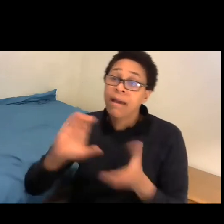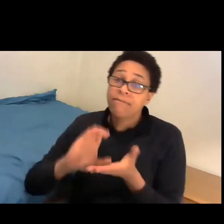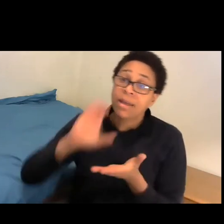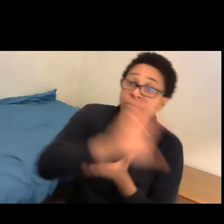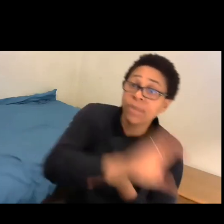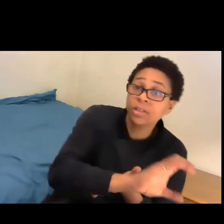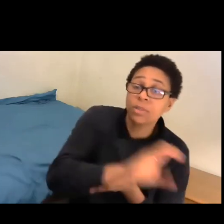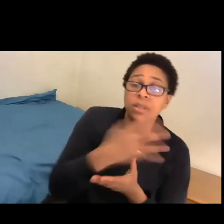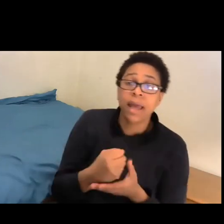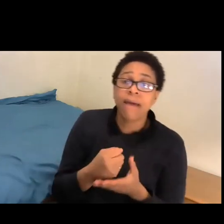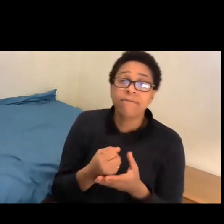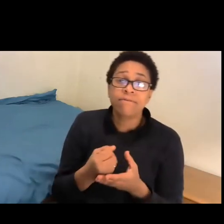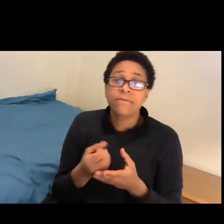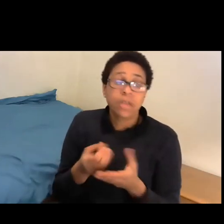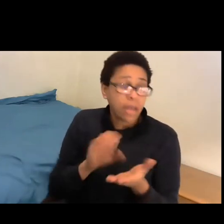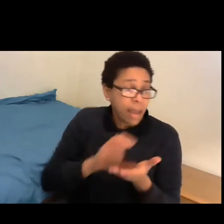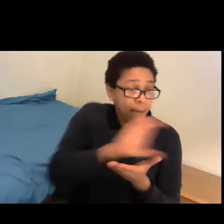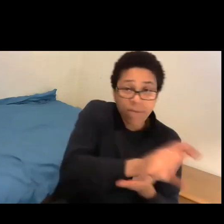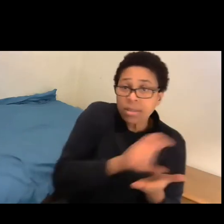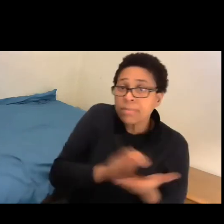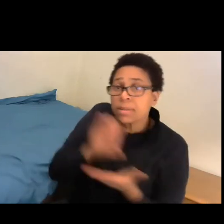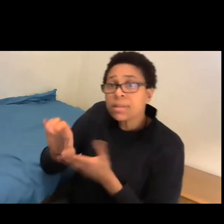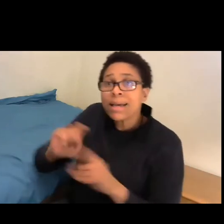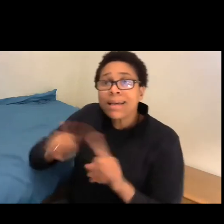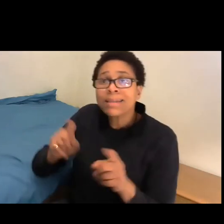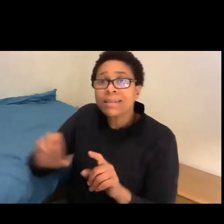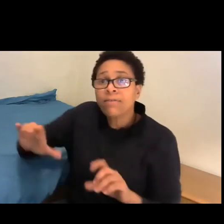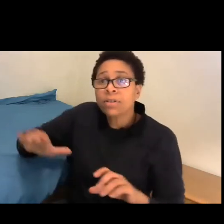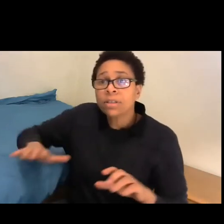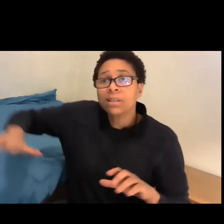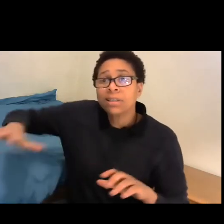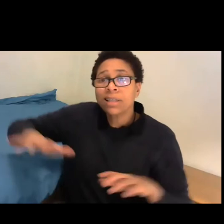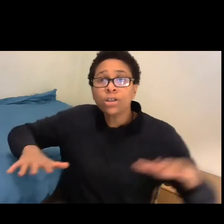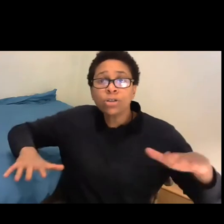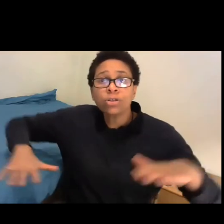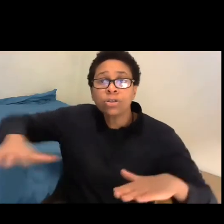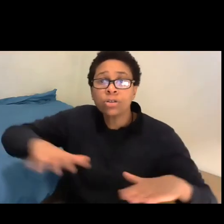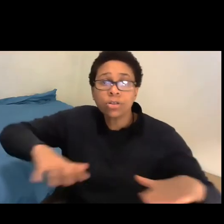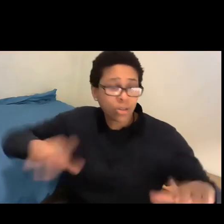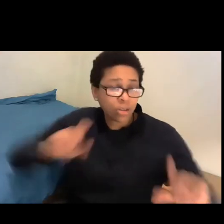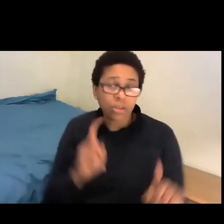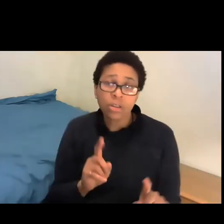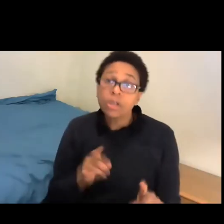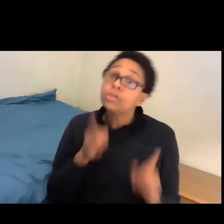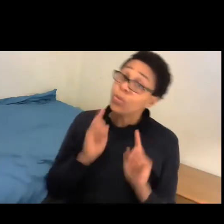this is a really opportune moment to activate those networks as well to talk about climate change.